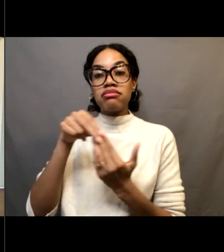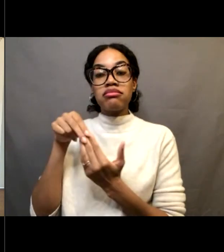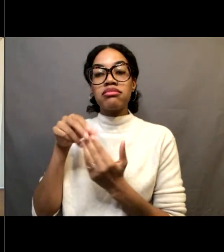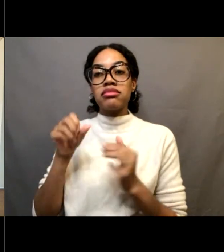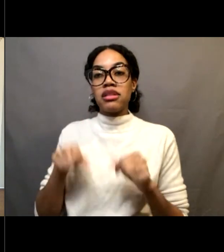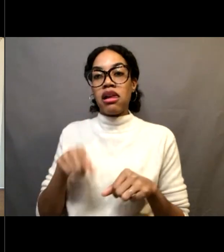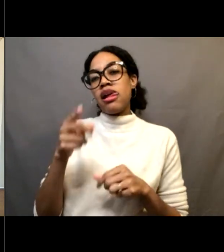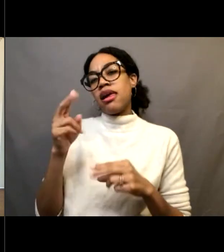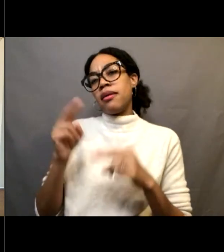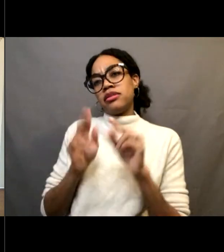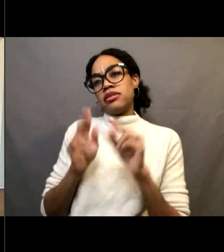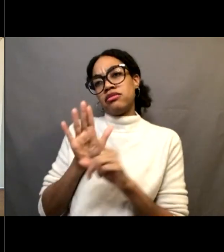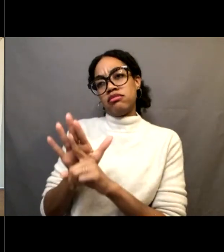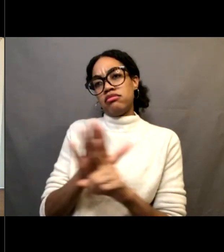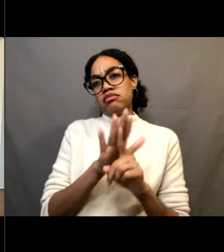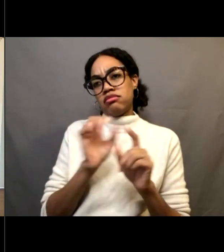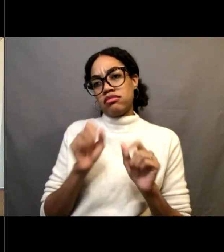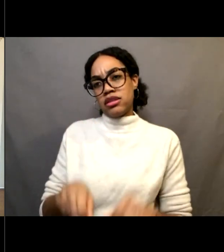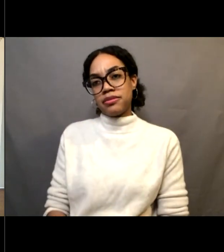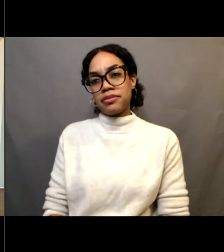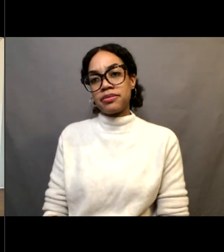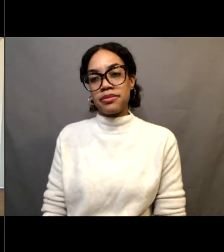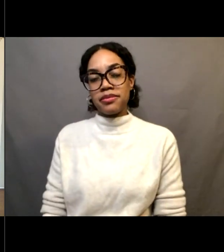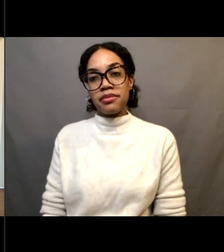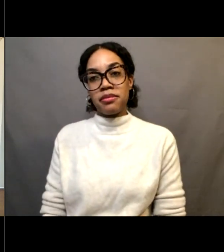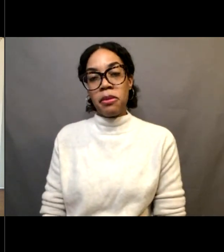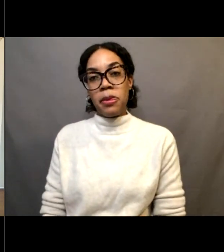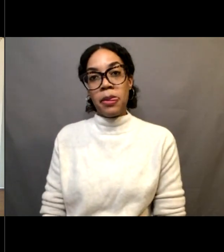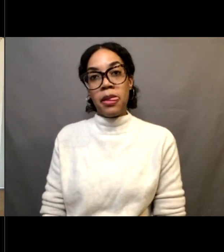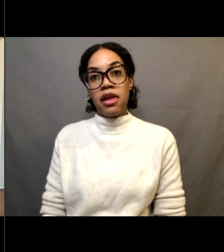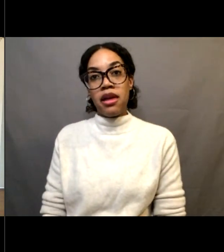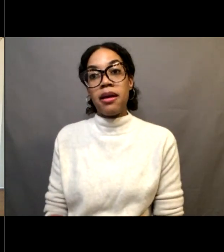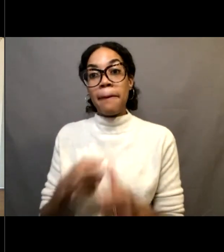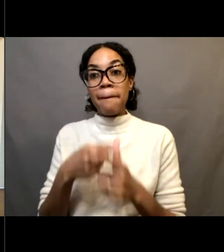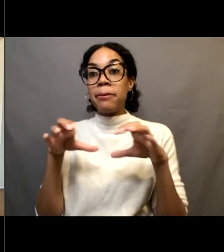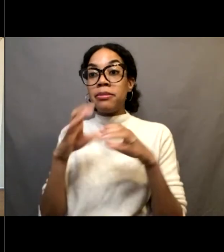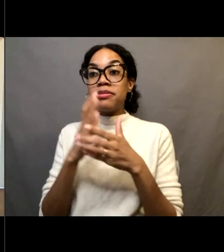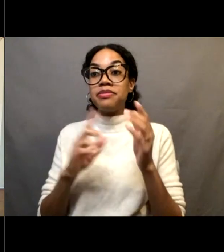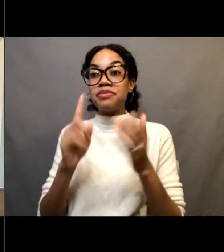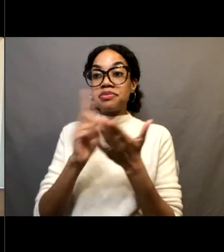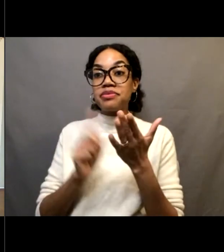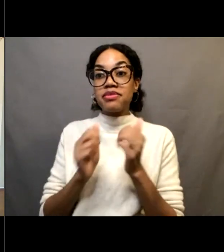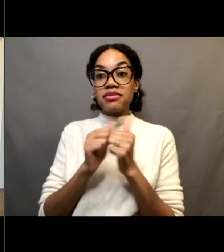of your own and then do some designing with it with just some materials that you have around.